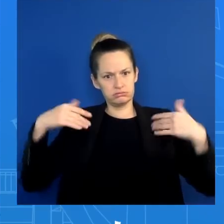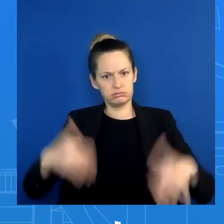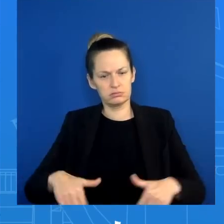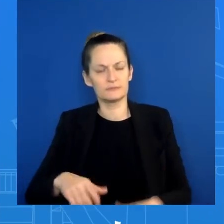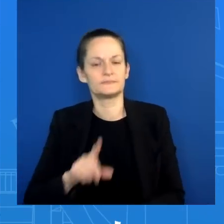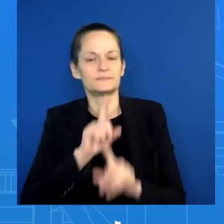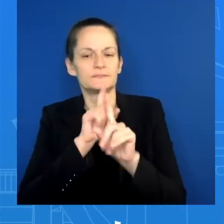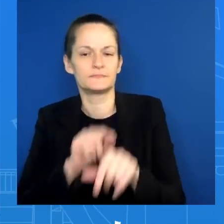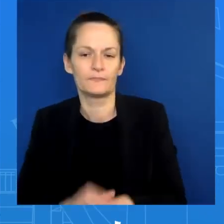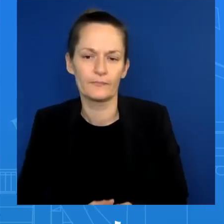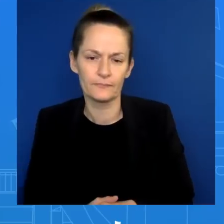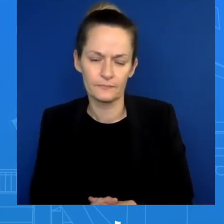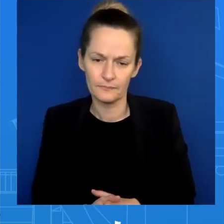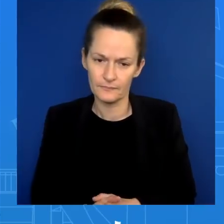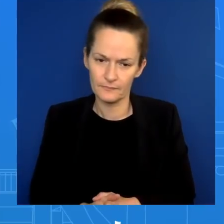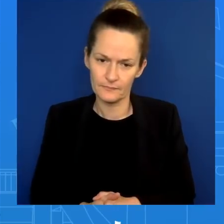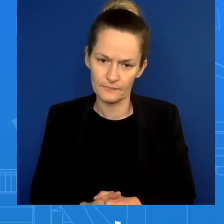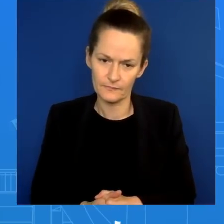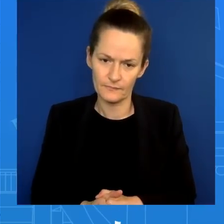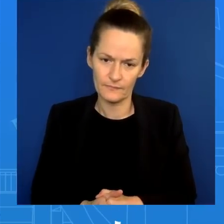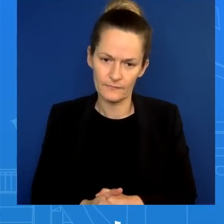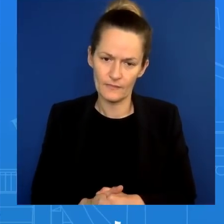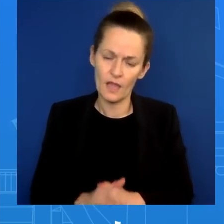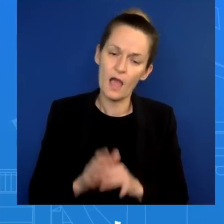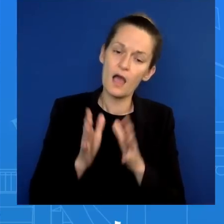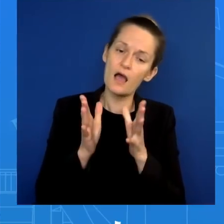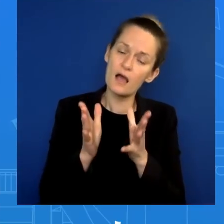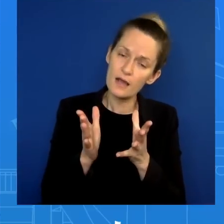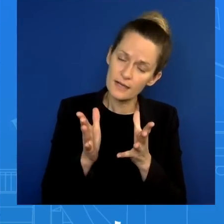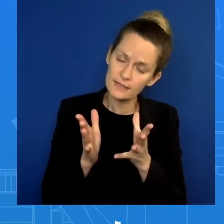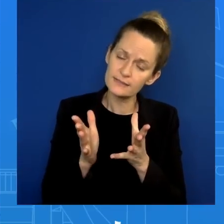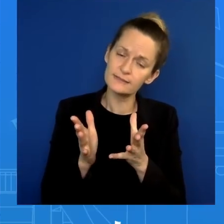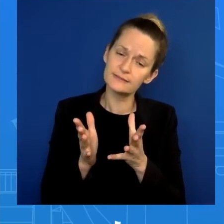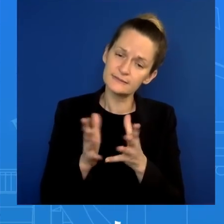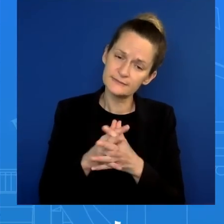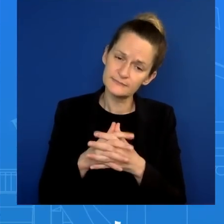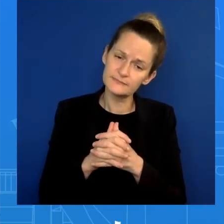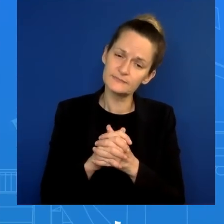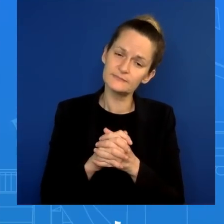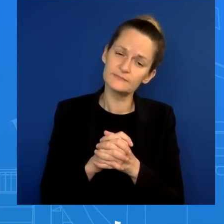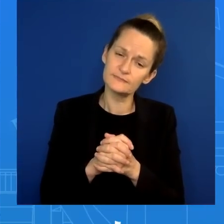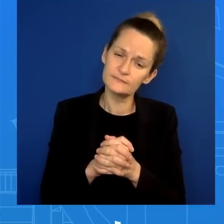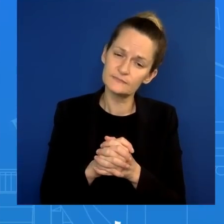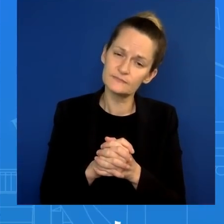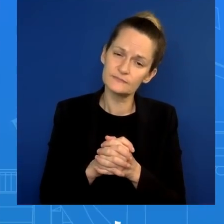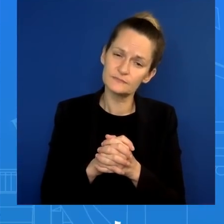Secretary Cardona, the secretary of the Department of Education, has said he's going to do everything that he possibly